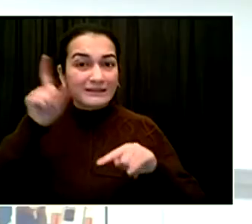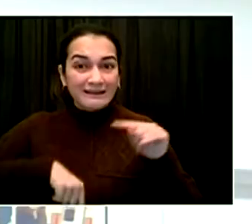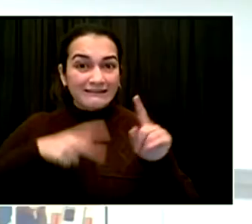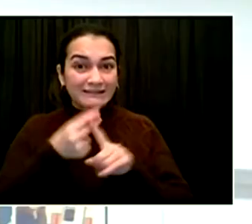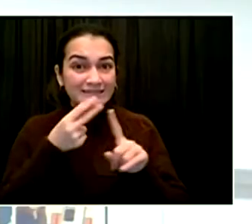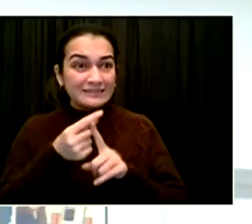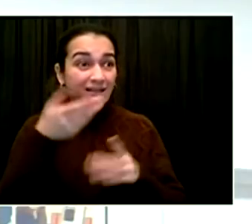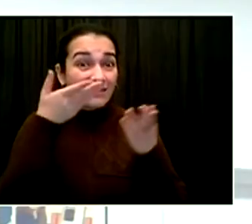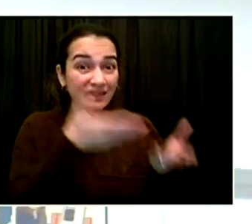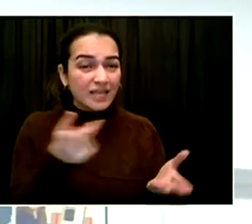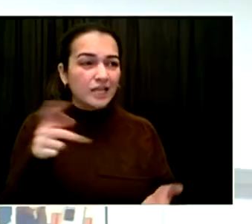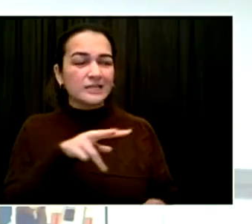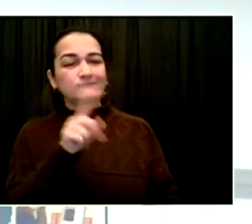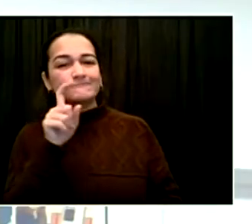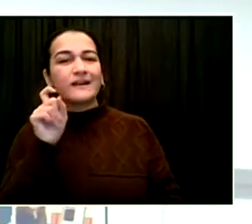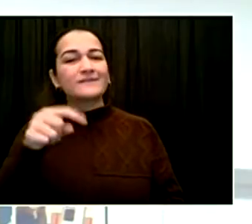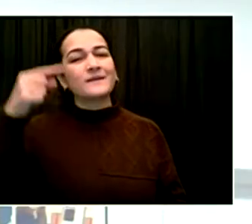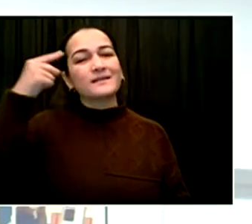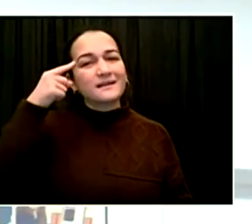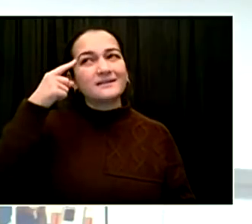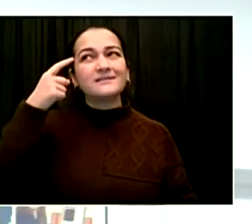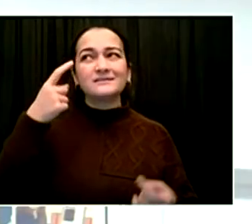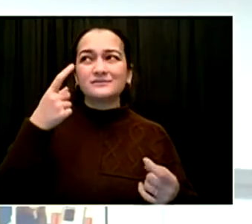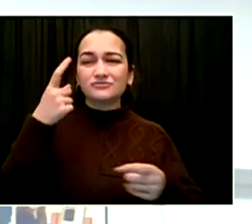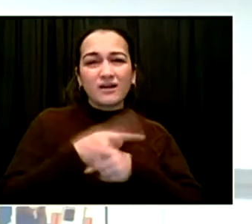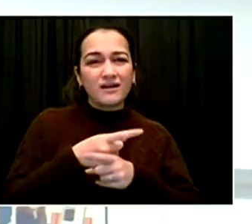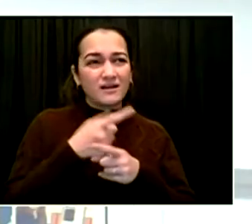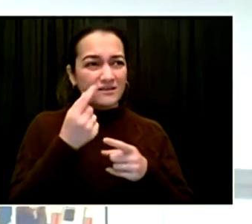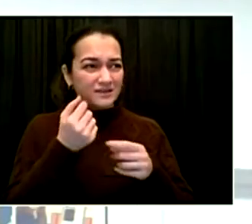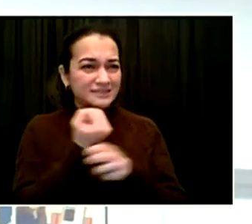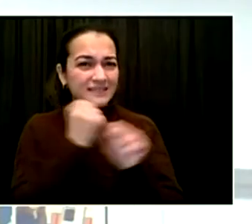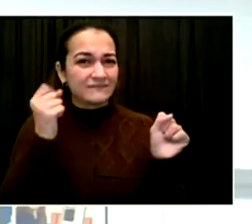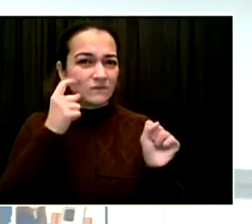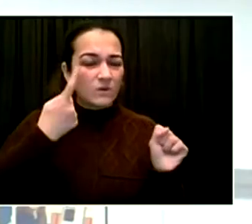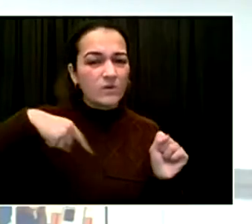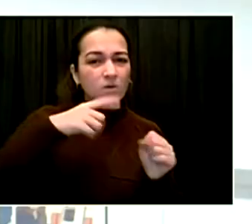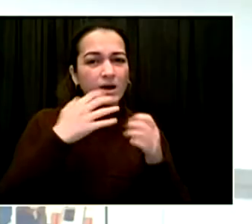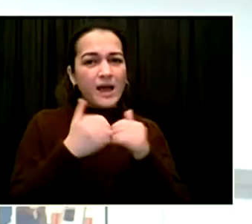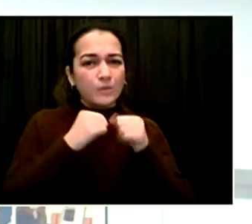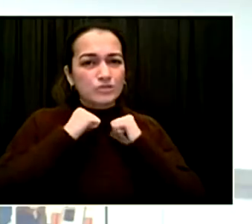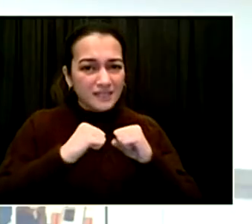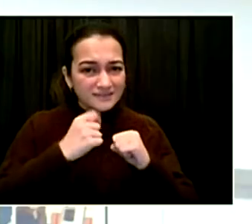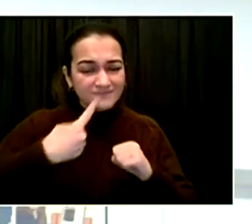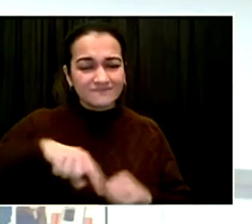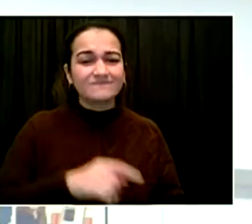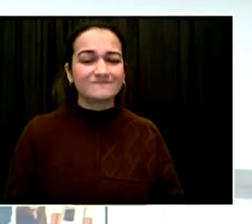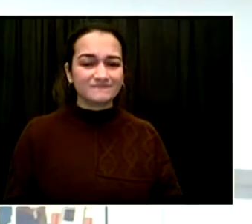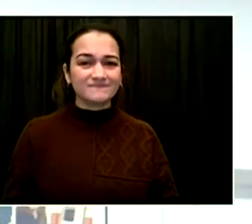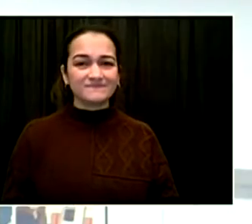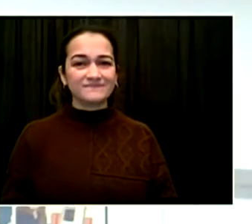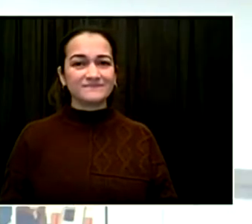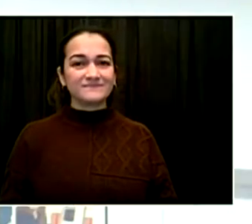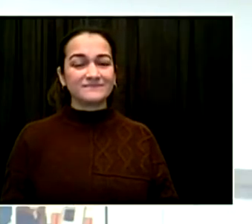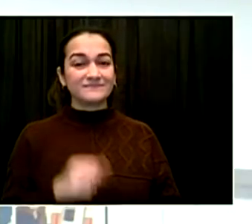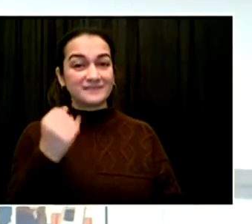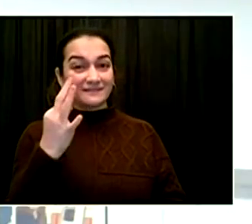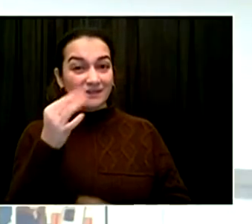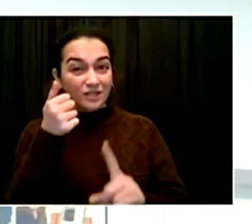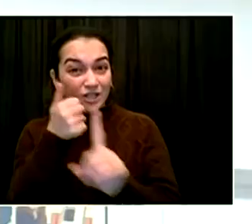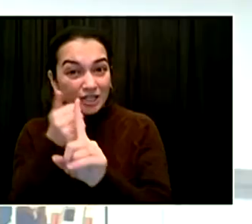THEM IN MIND WHEN WE THINK ABOUT ACTS ACTIVITIES OVER THE